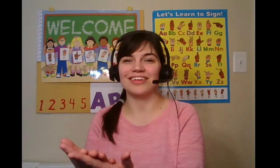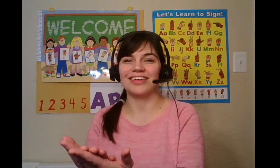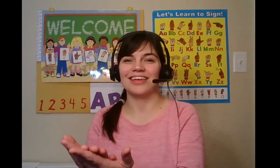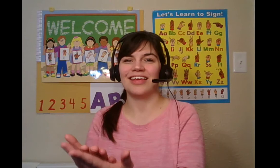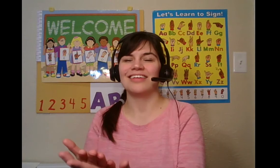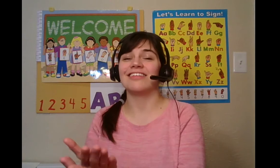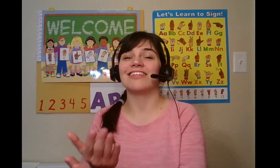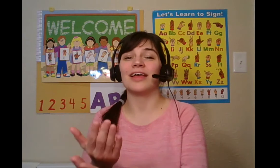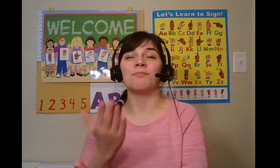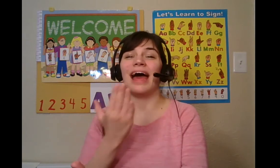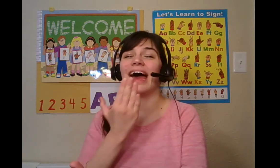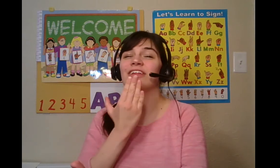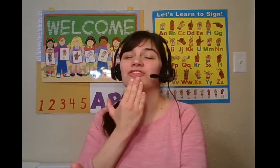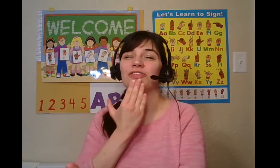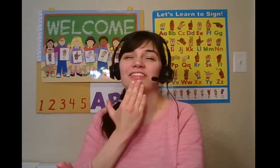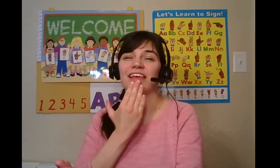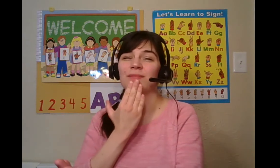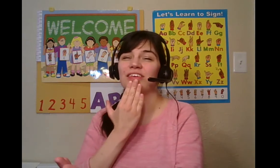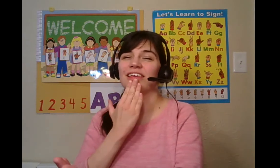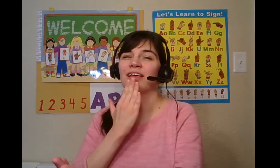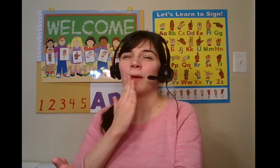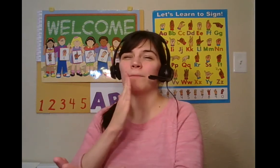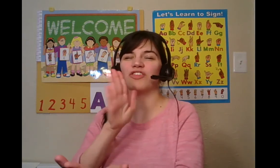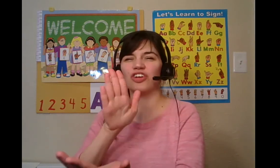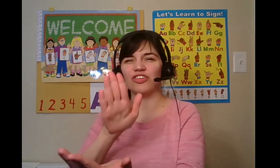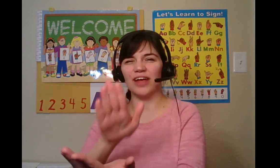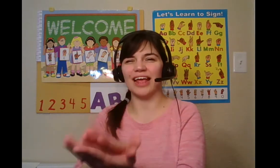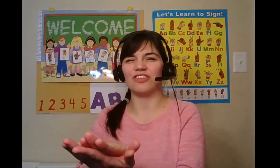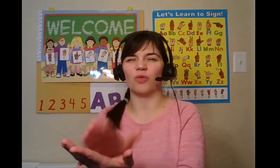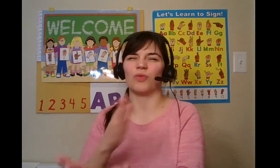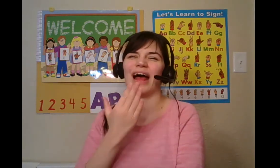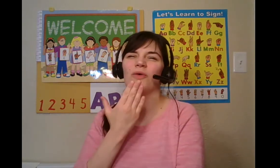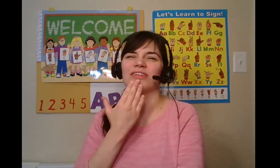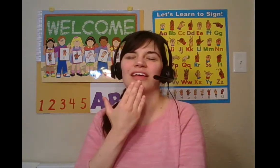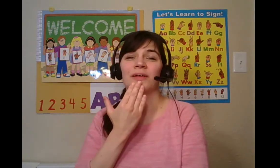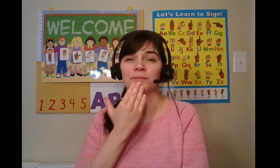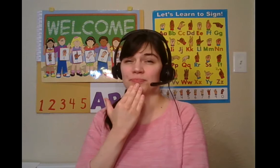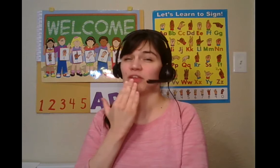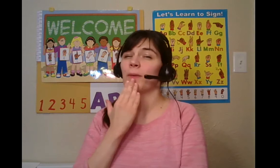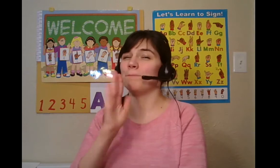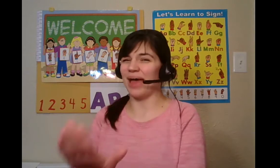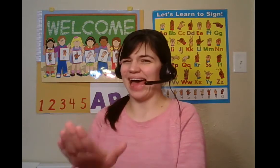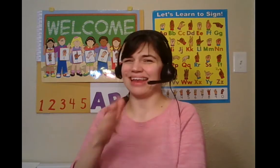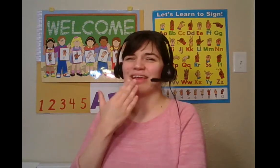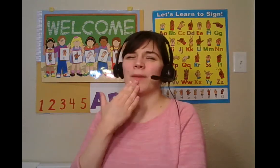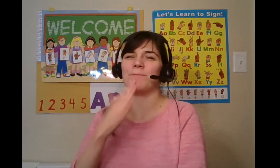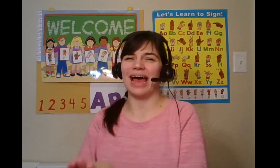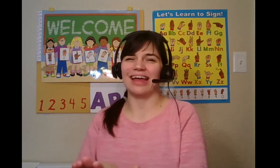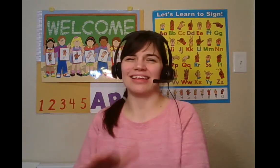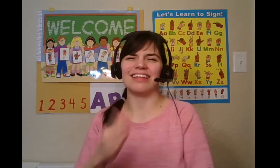To sign bad, do the same thing but turn your hand around: bad. Bad. It's like